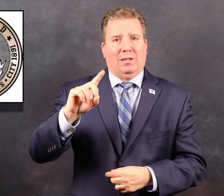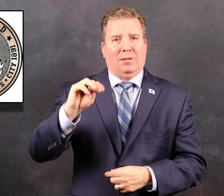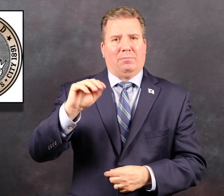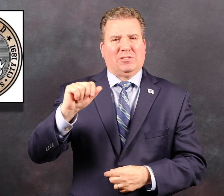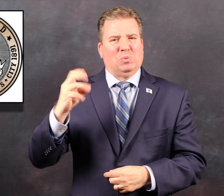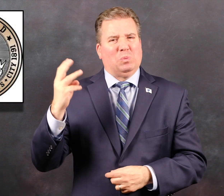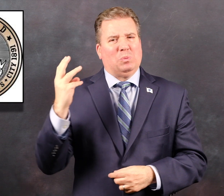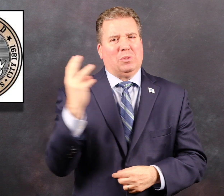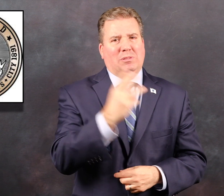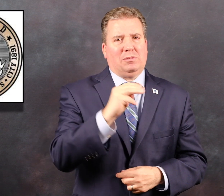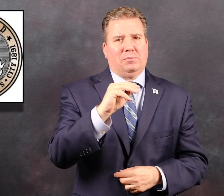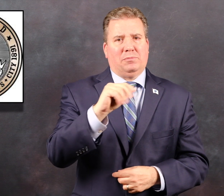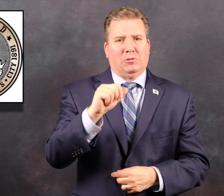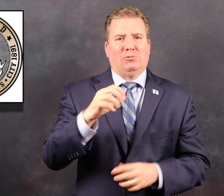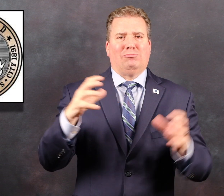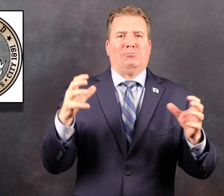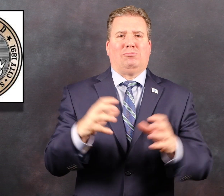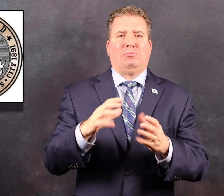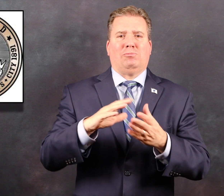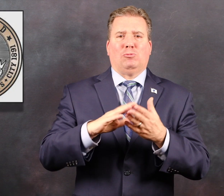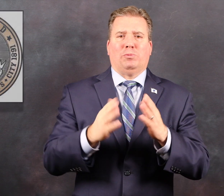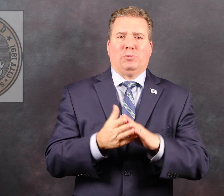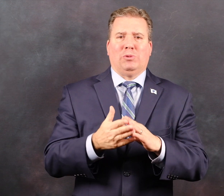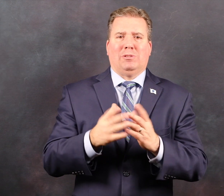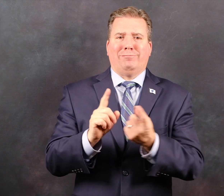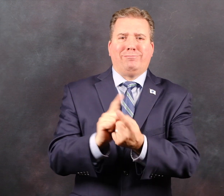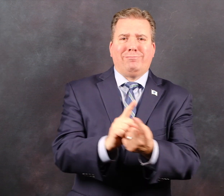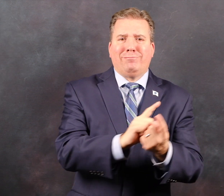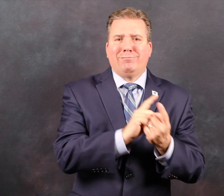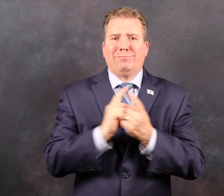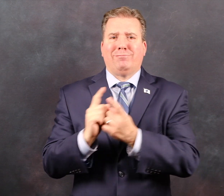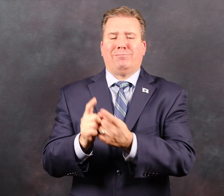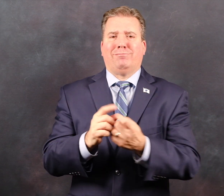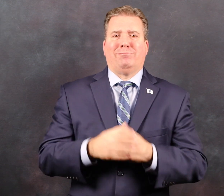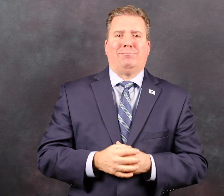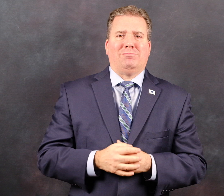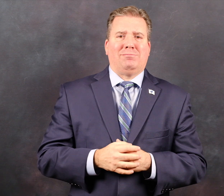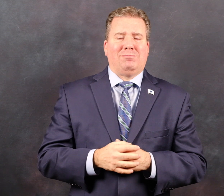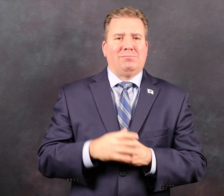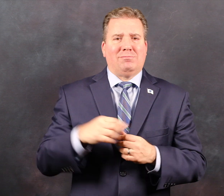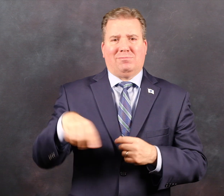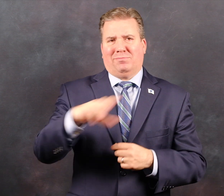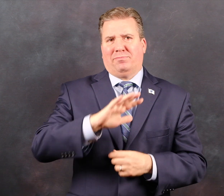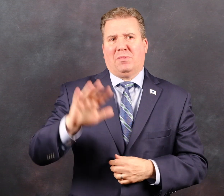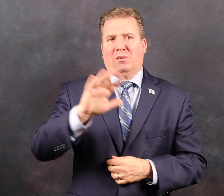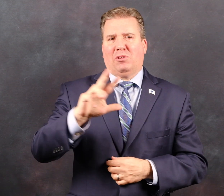Most recently, I attended a community gathering in Pittsfield, in the far western corner of Massachusetts.